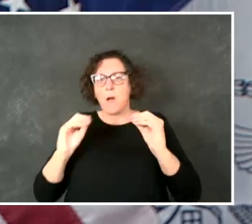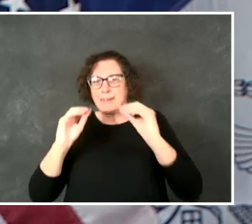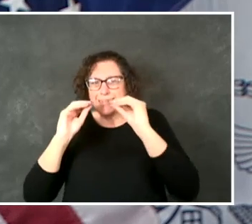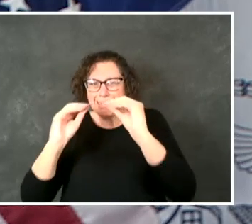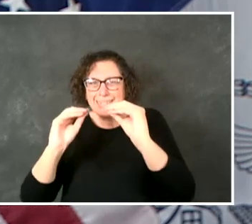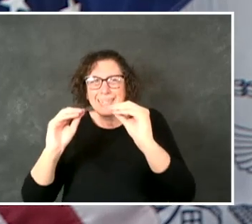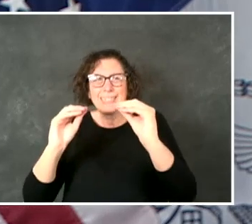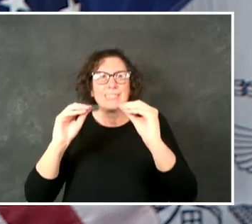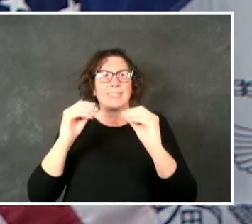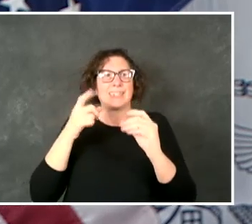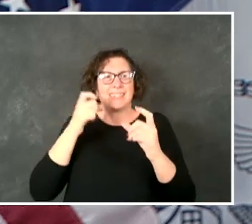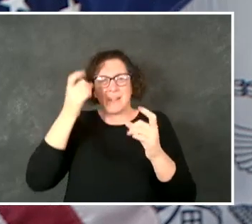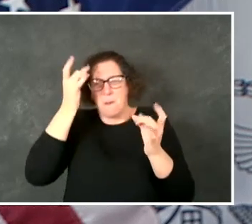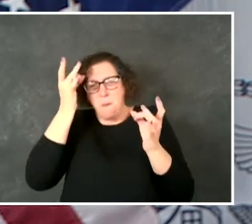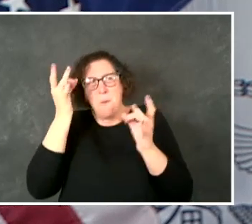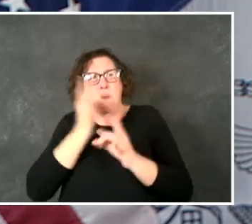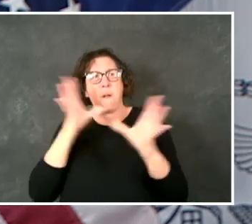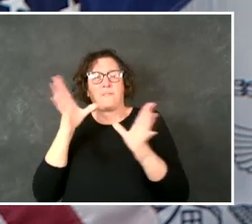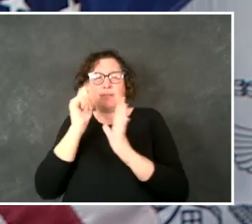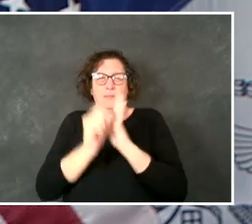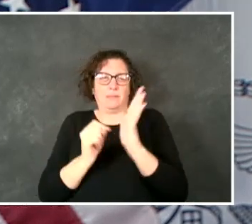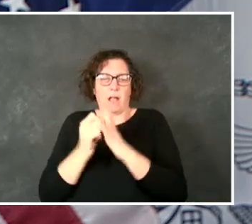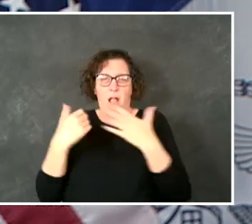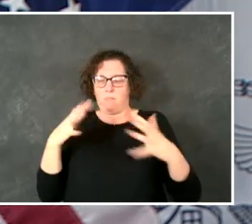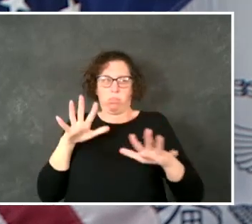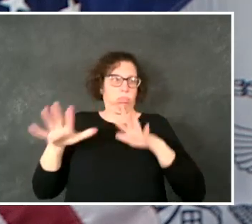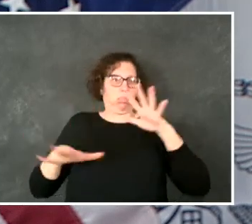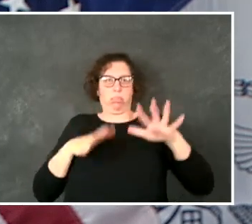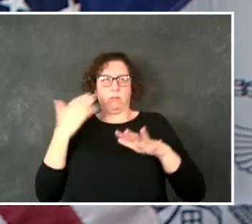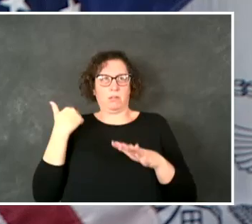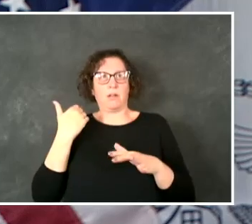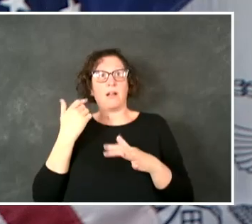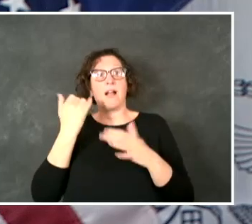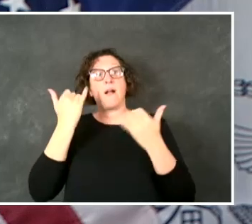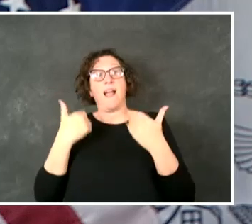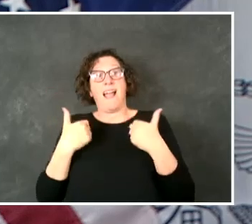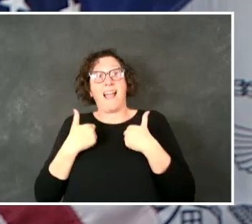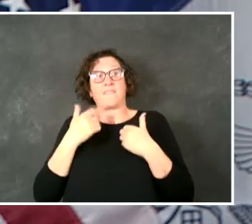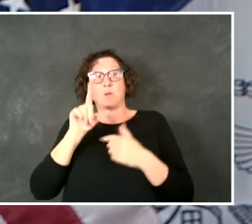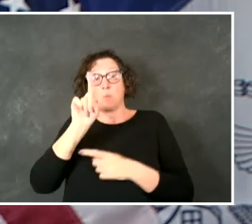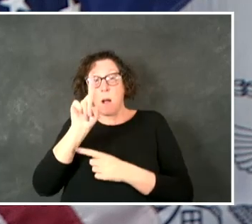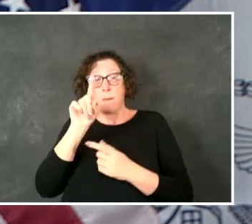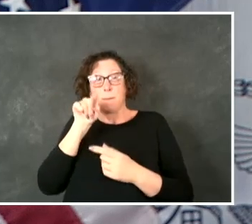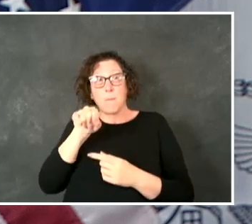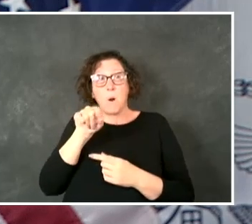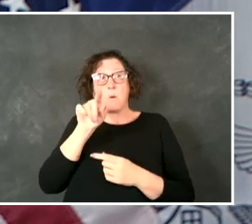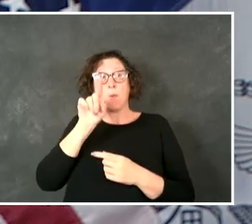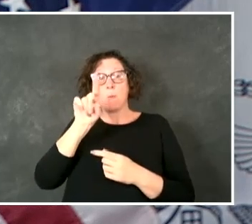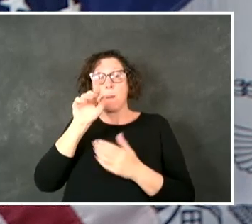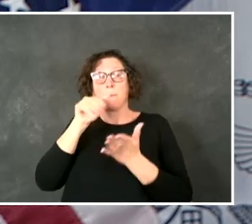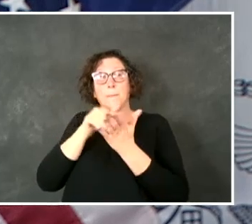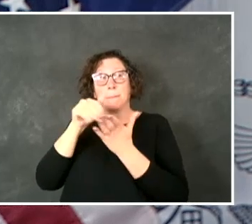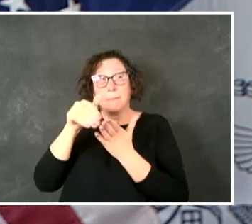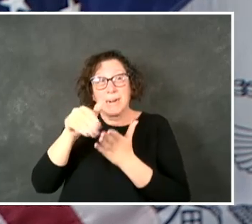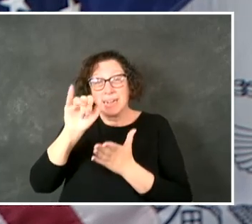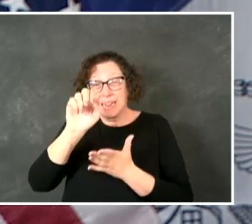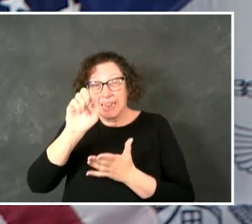EDUCATION OF OUR KIDS RIGHT NOW UNDER THE MOST ADVERSE POSSIBLE CIRCLS.E